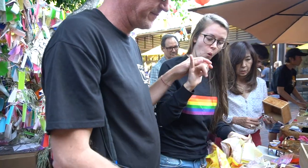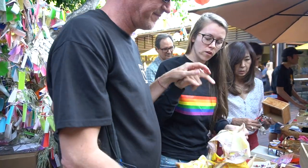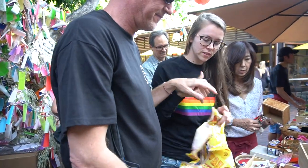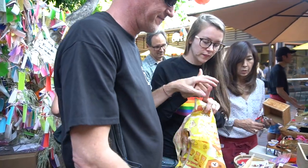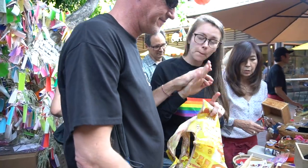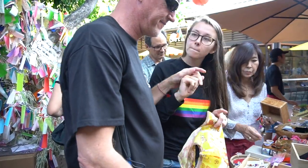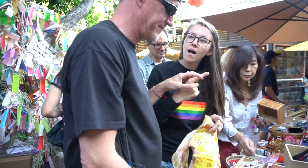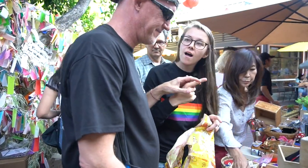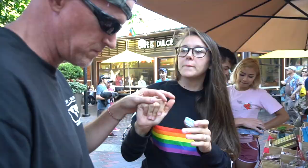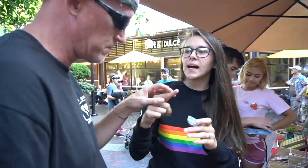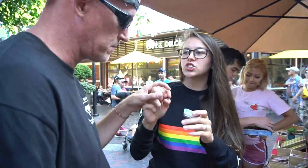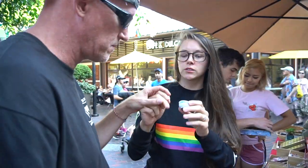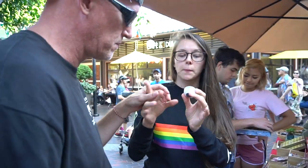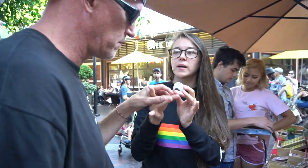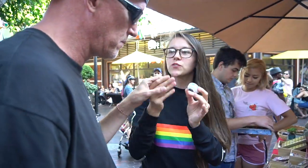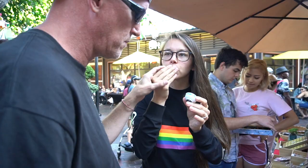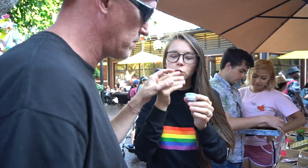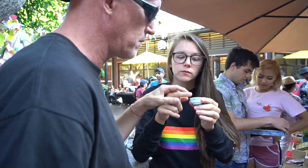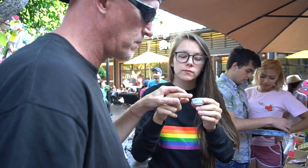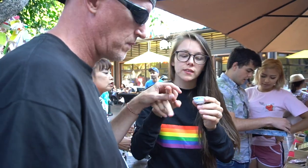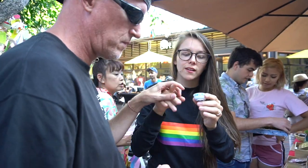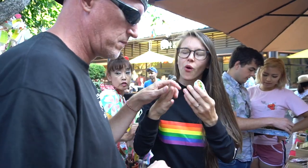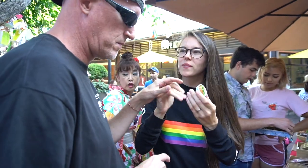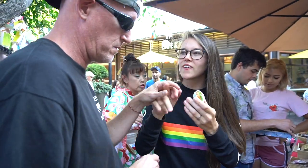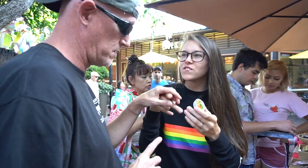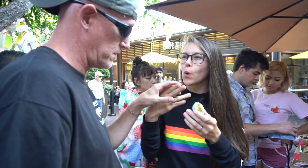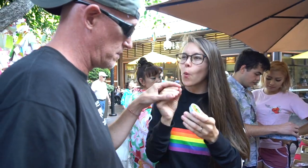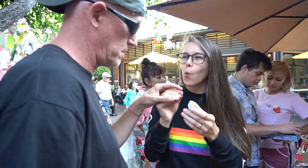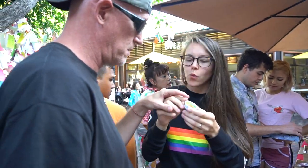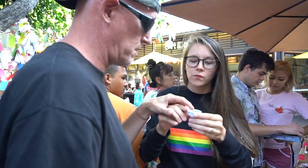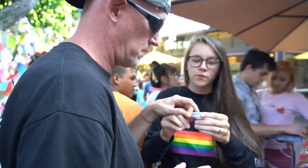(Lia: oohh. This is a bag.) (Lia: this is a magnet of food.) (Lia: this almost looks like a pho)